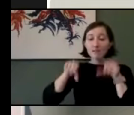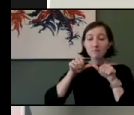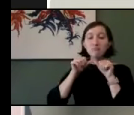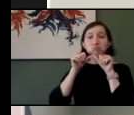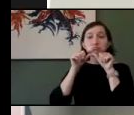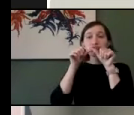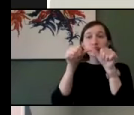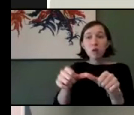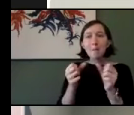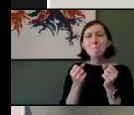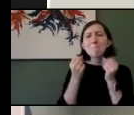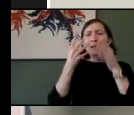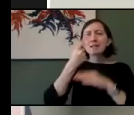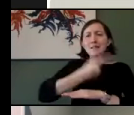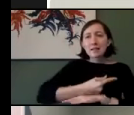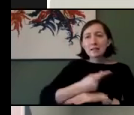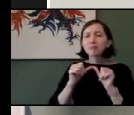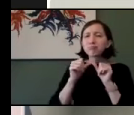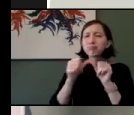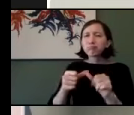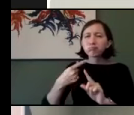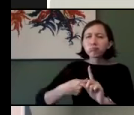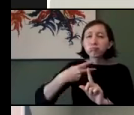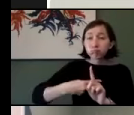Carolyn Philips: So that is—